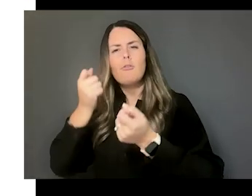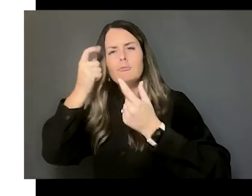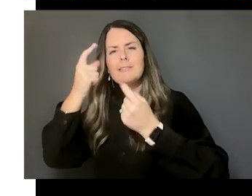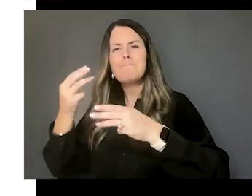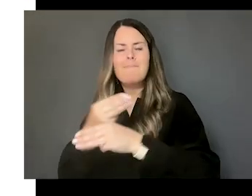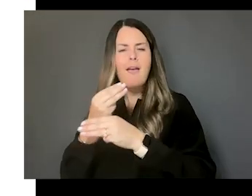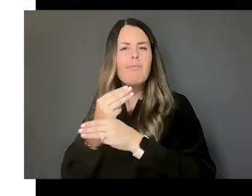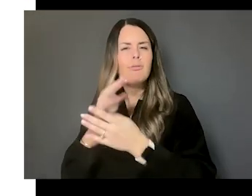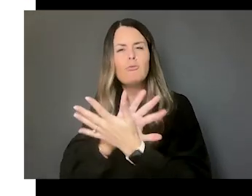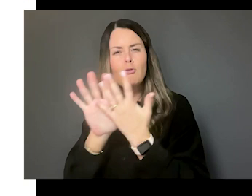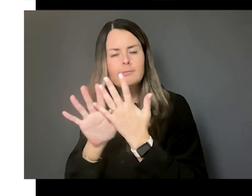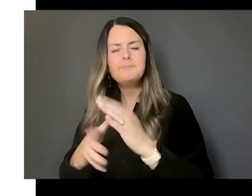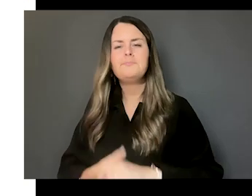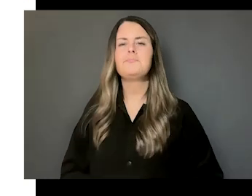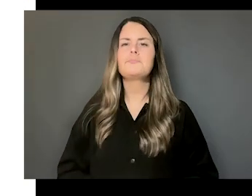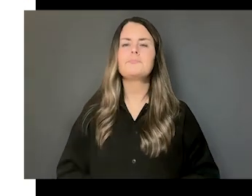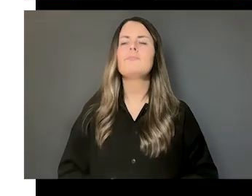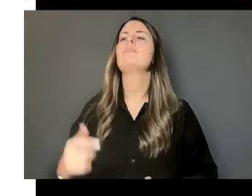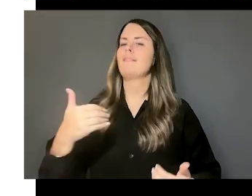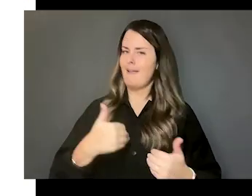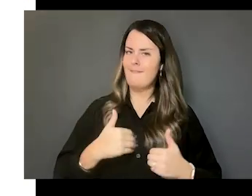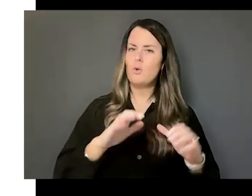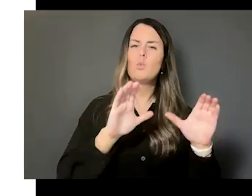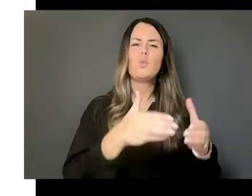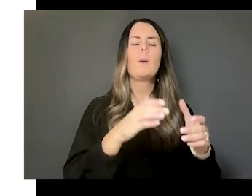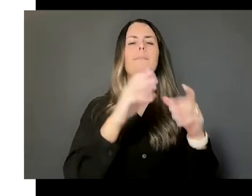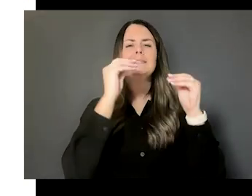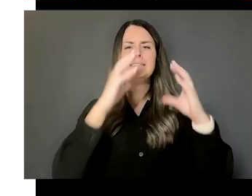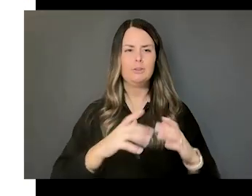We did have a group of teachers from across our district come together.